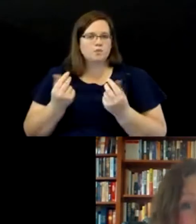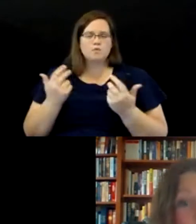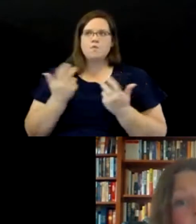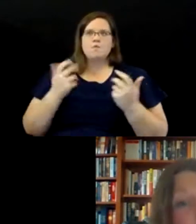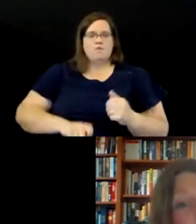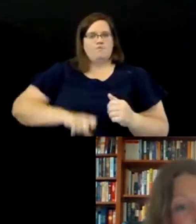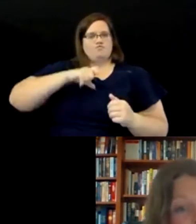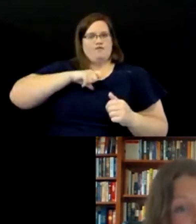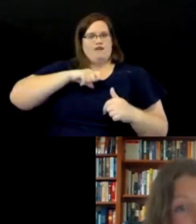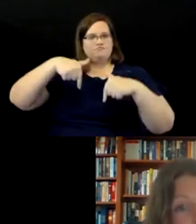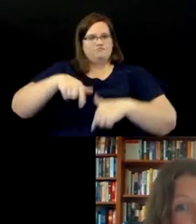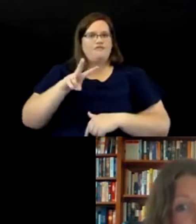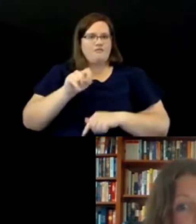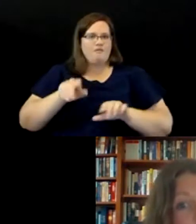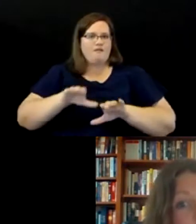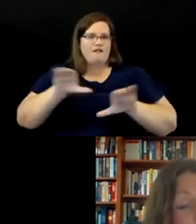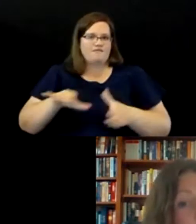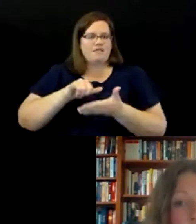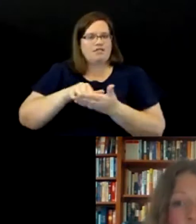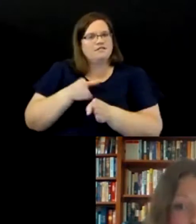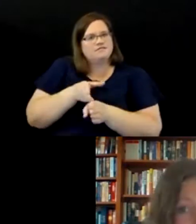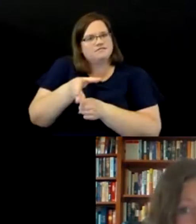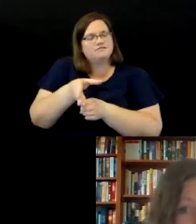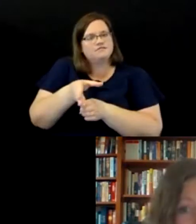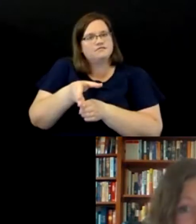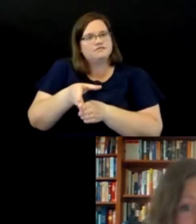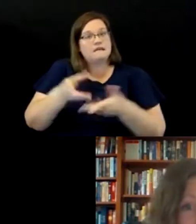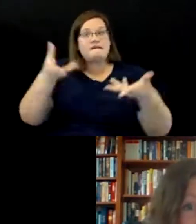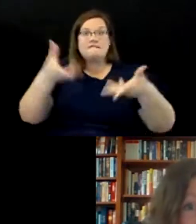work Vermont has done in this area. We're not done yet, and I'm really